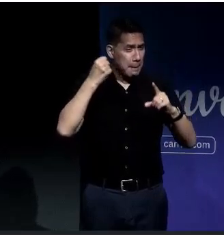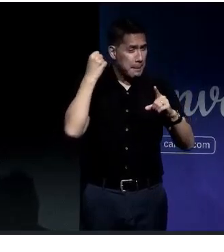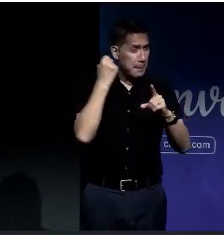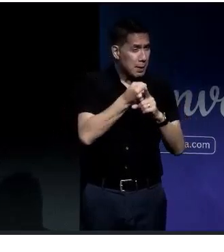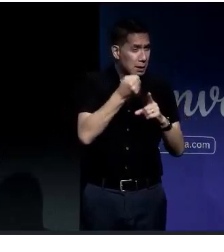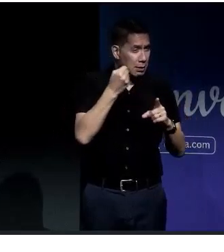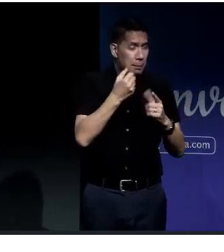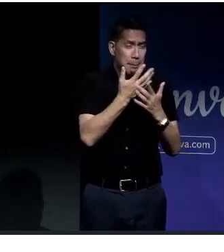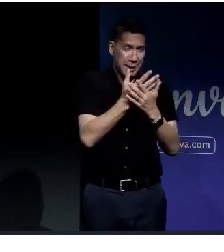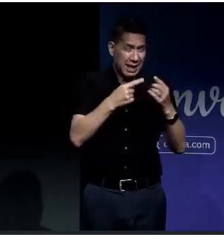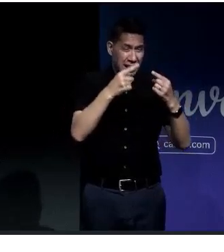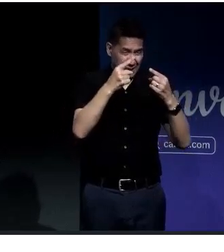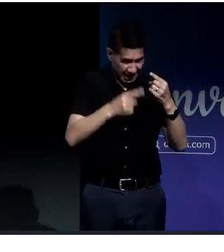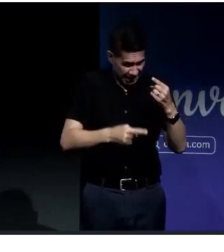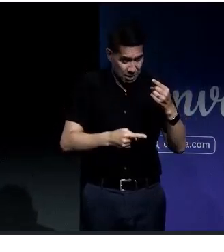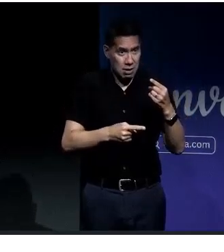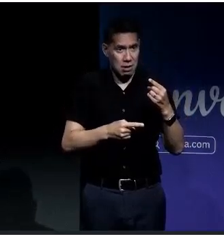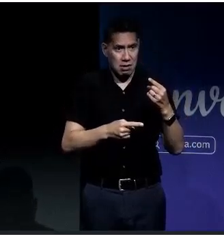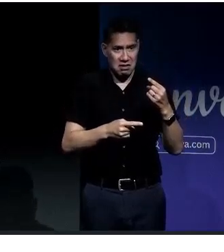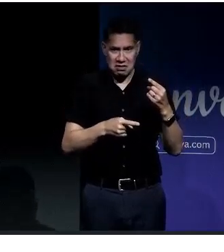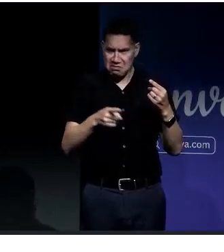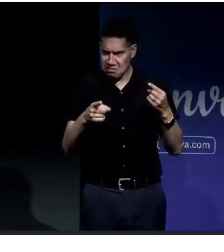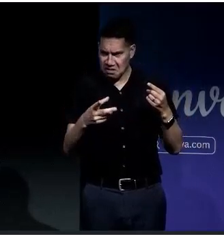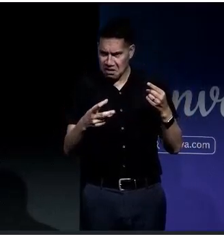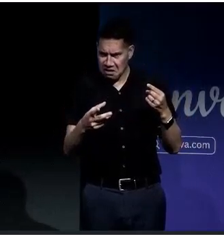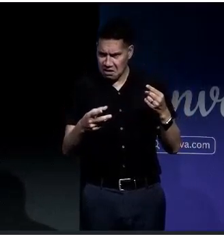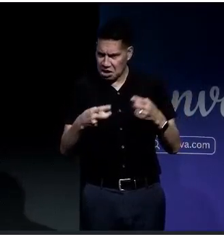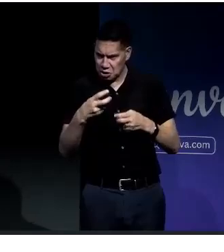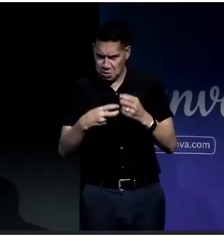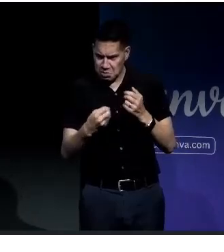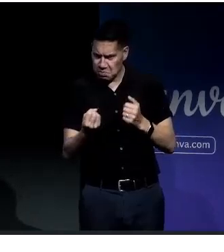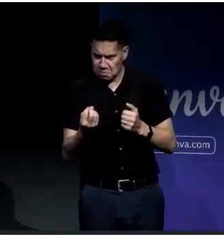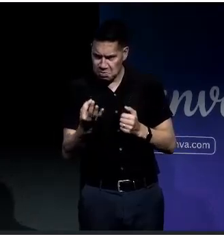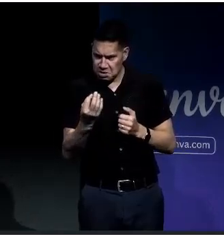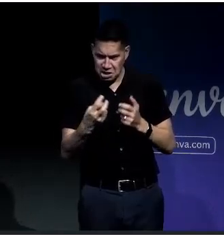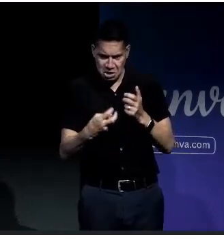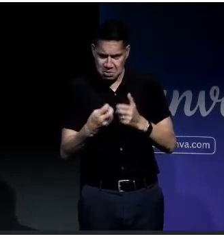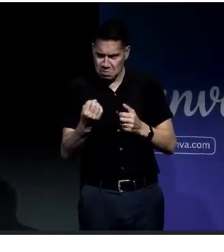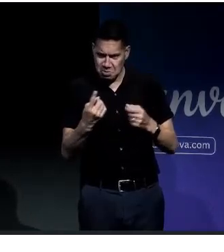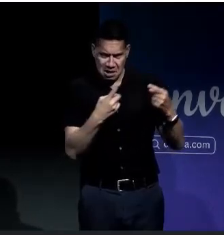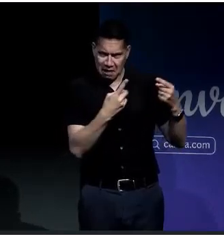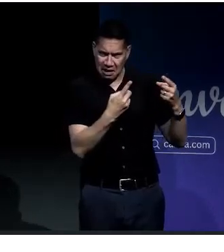And if they're not finding those issues, I feel like maybe saying 10-15% found is a bit more accurate.